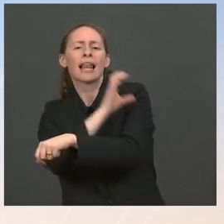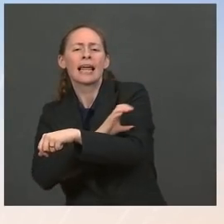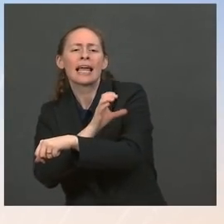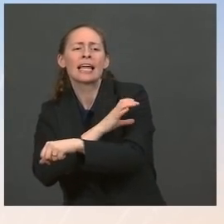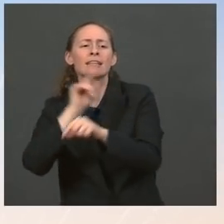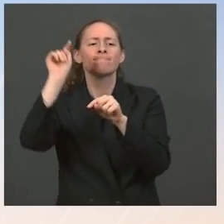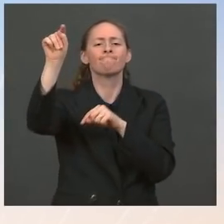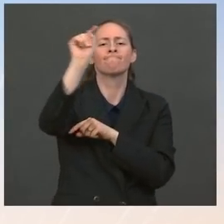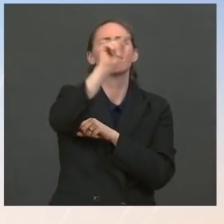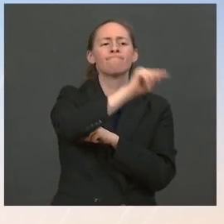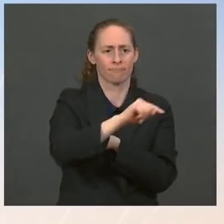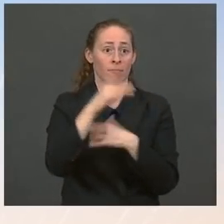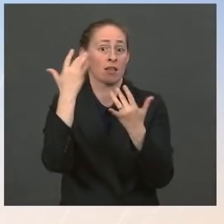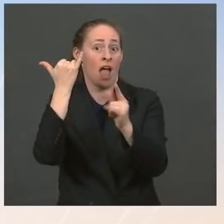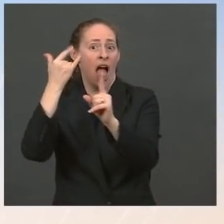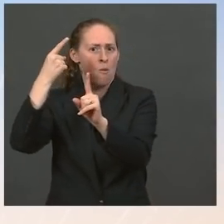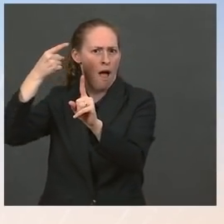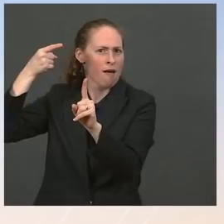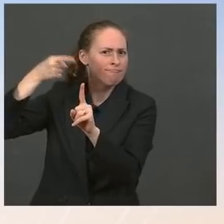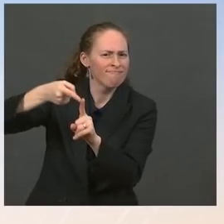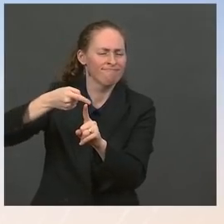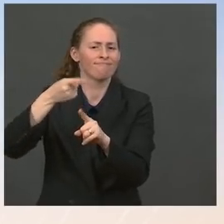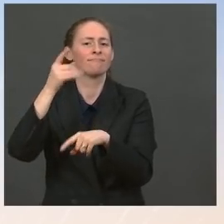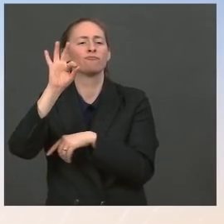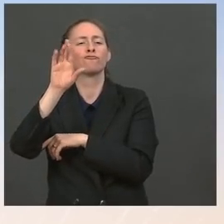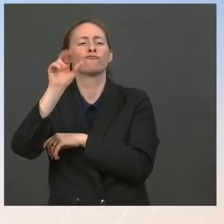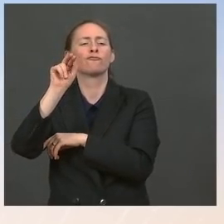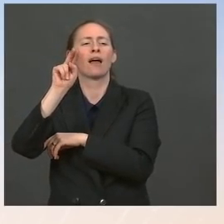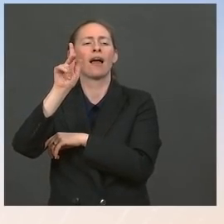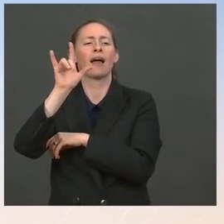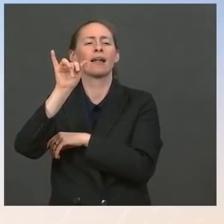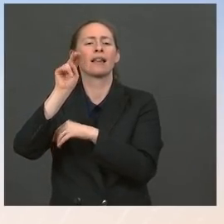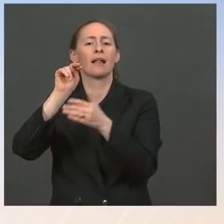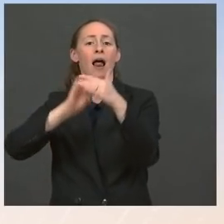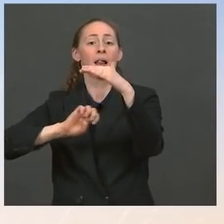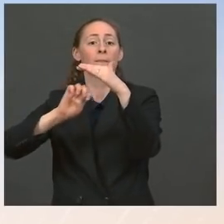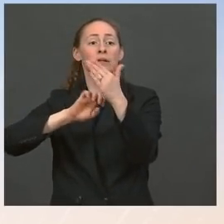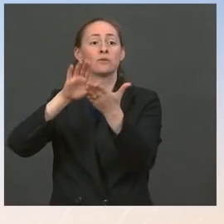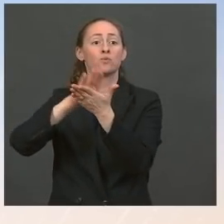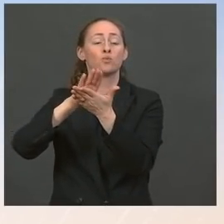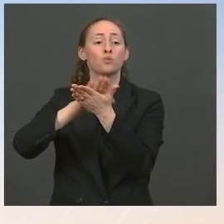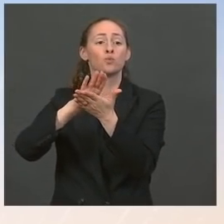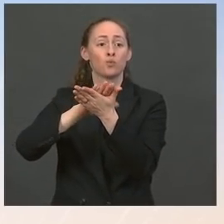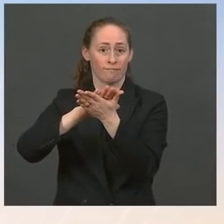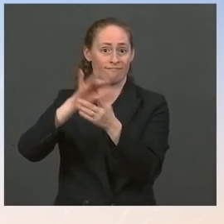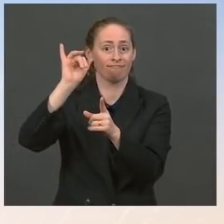the first school to administer the polio vaccine in 1954 -- a fun fact.